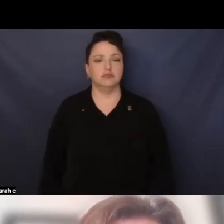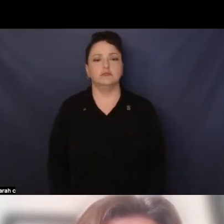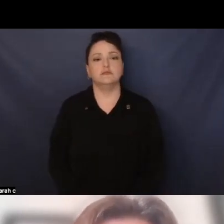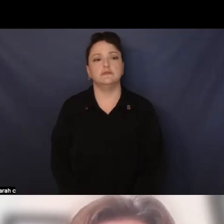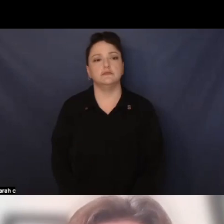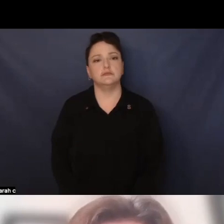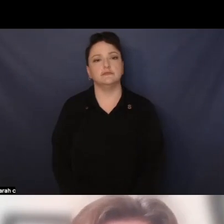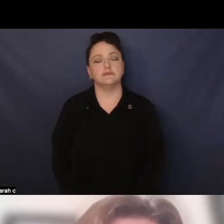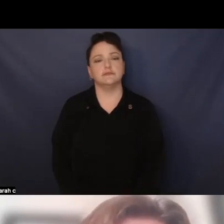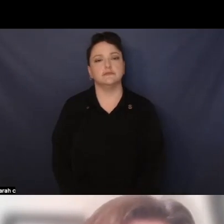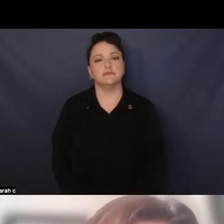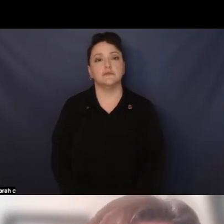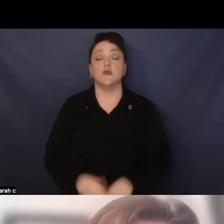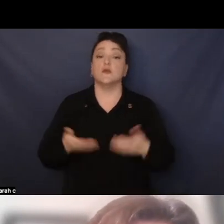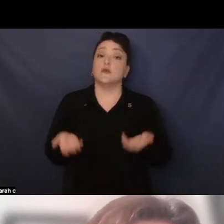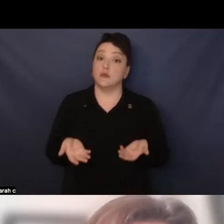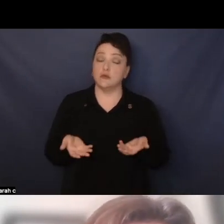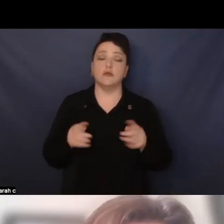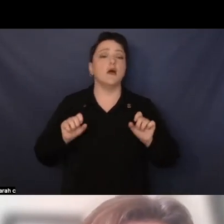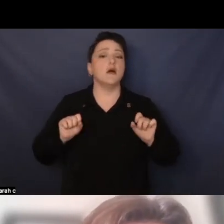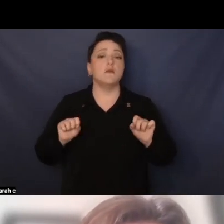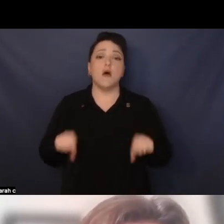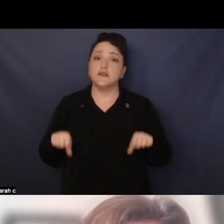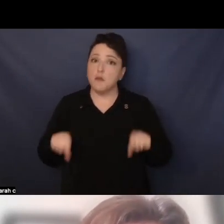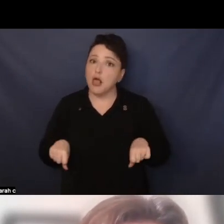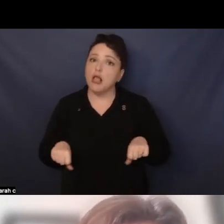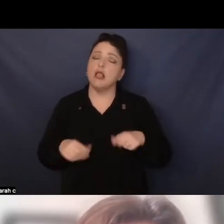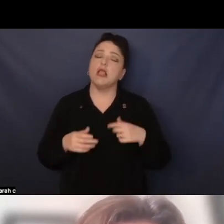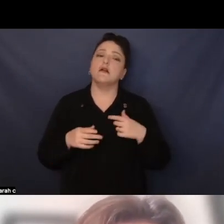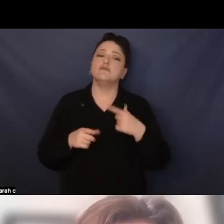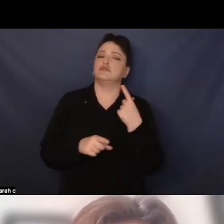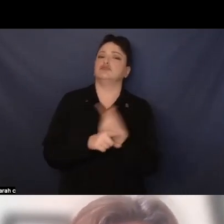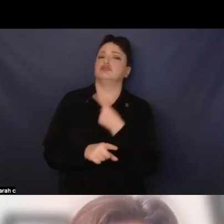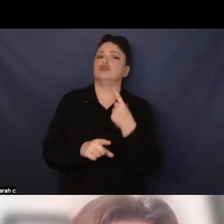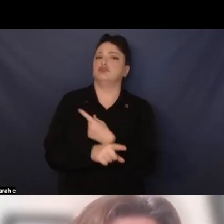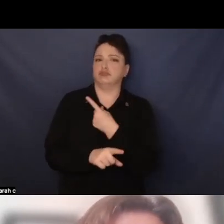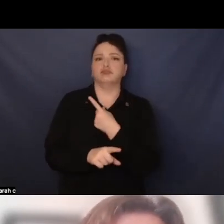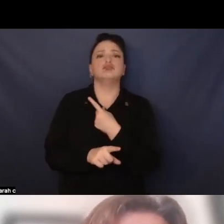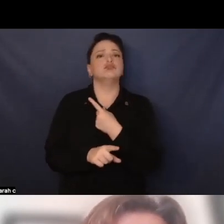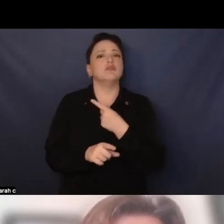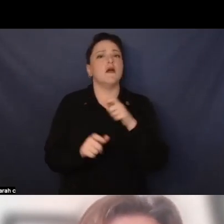Okay. So what are some of the possible, reasonable accommodations for mitigating infection risk in